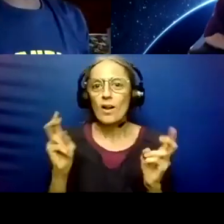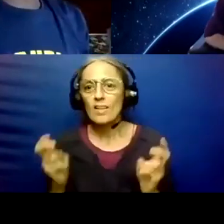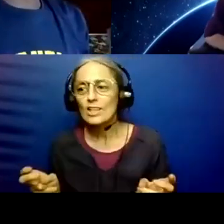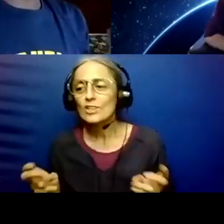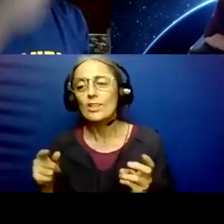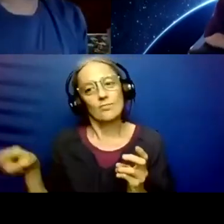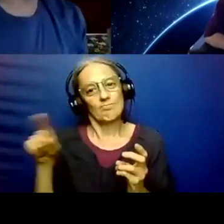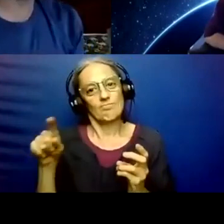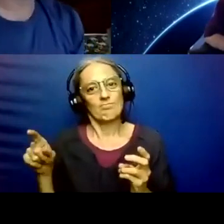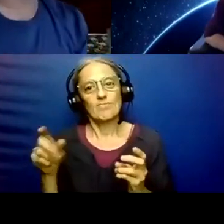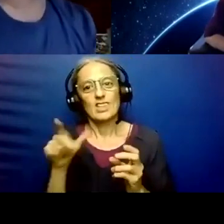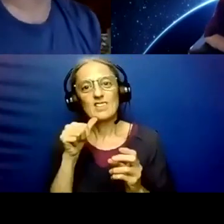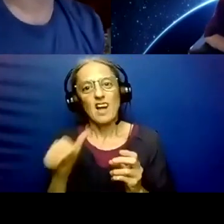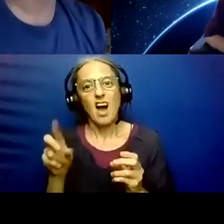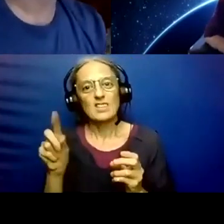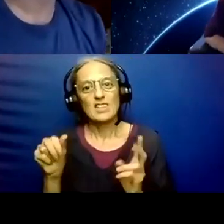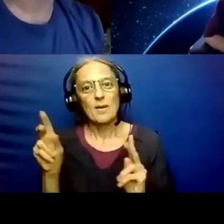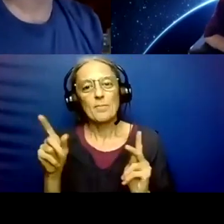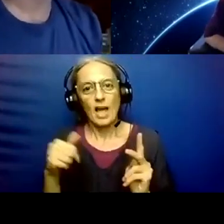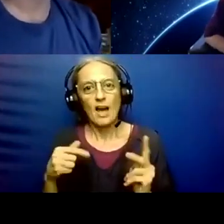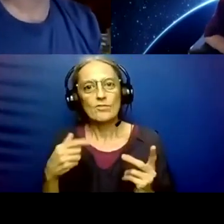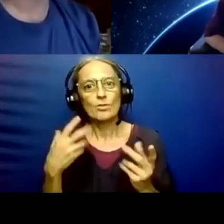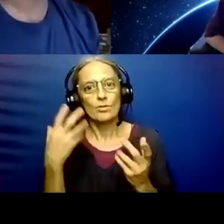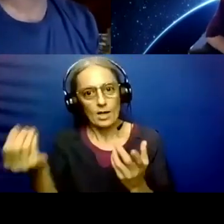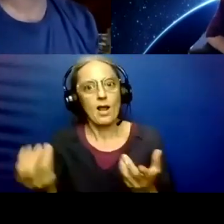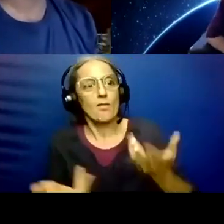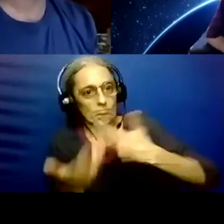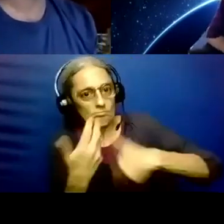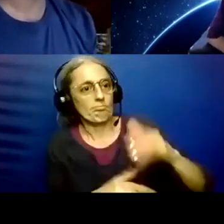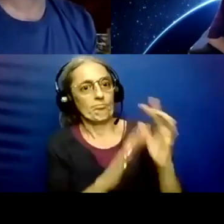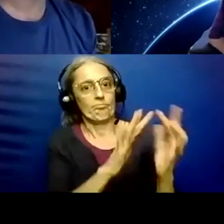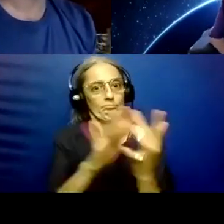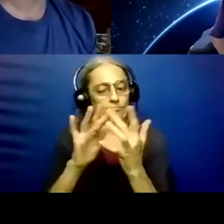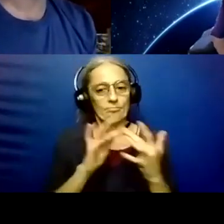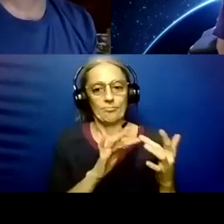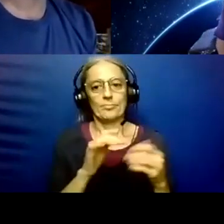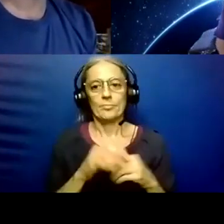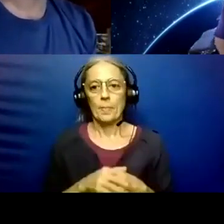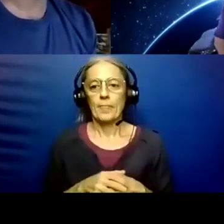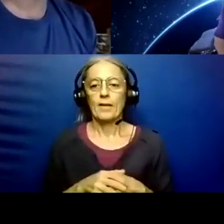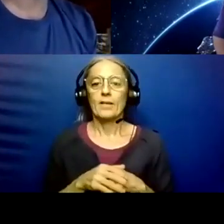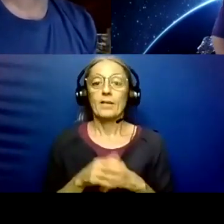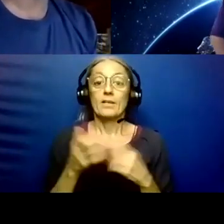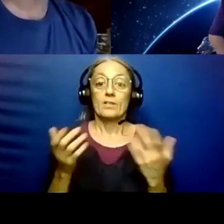talking about AAC, so we'd be looking with this to people who